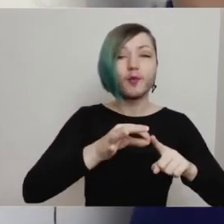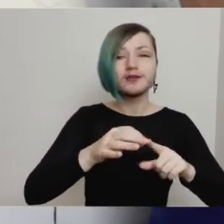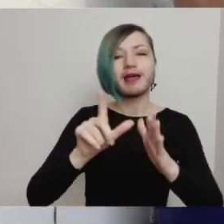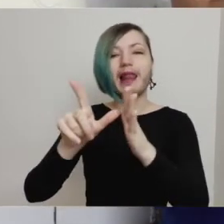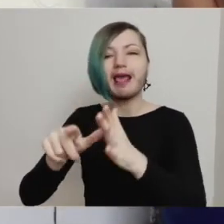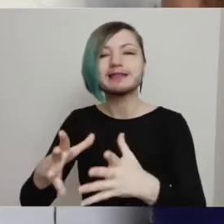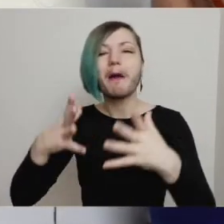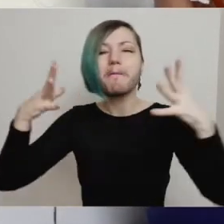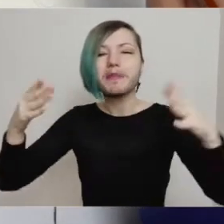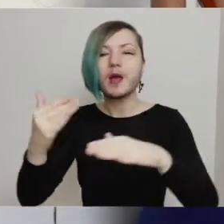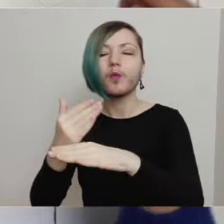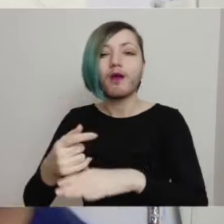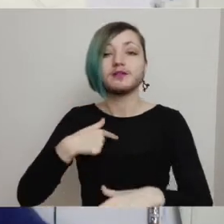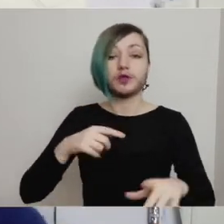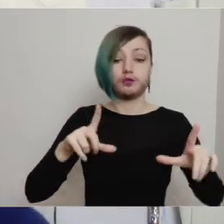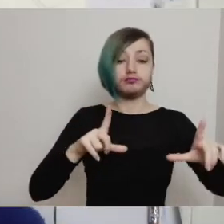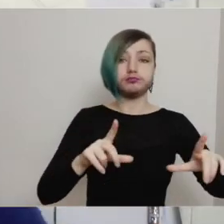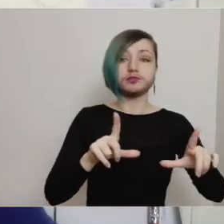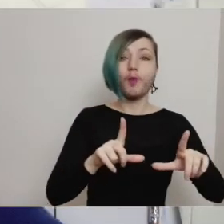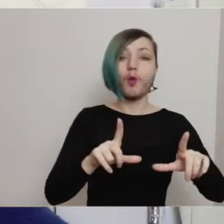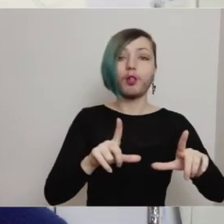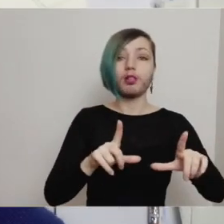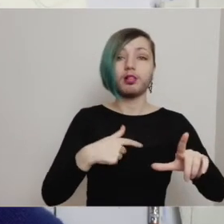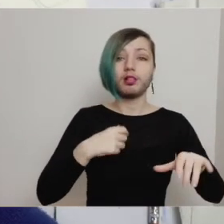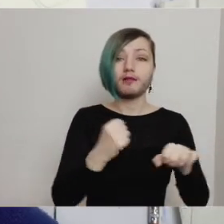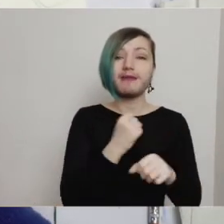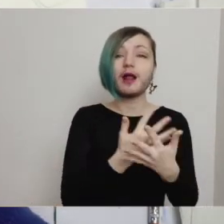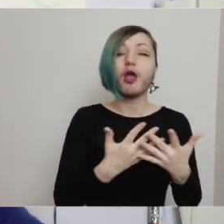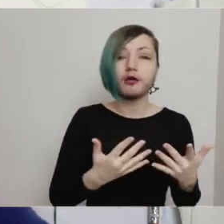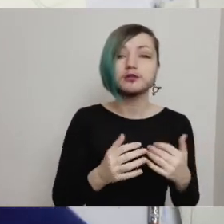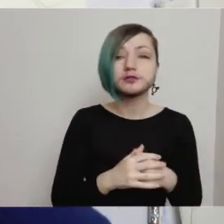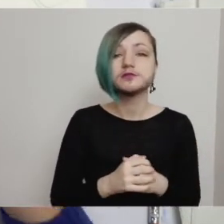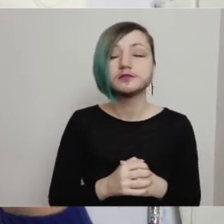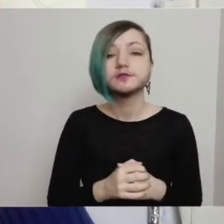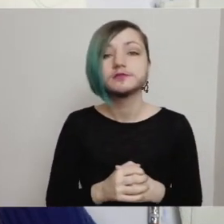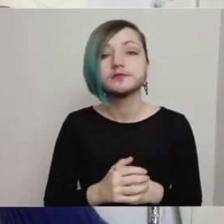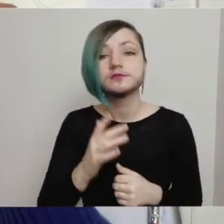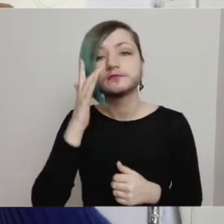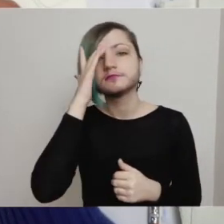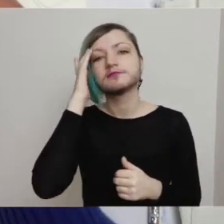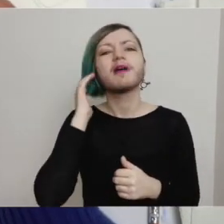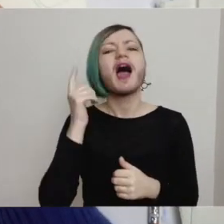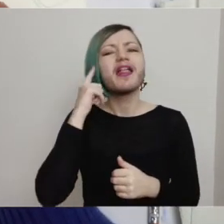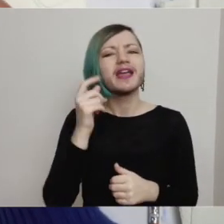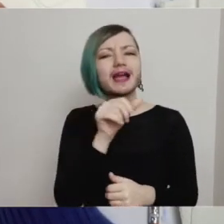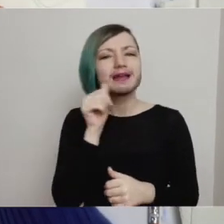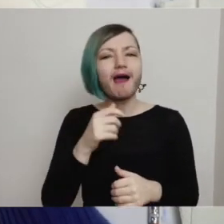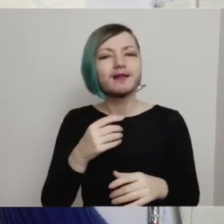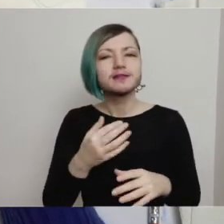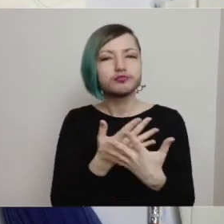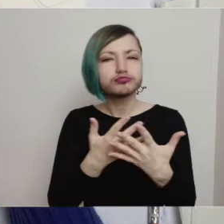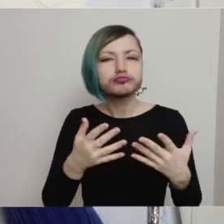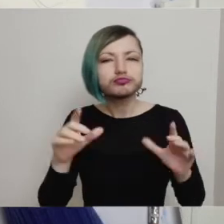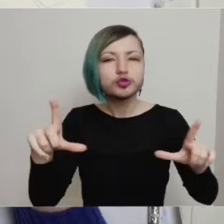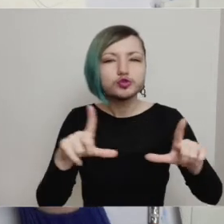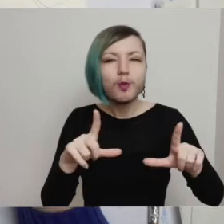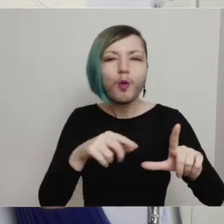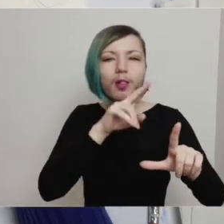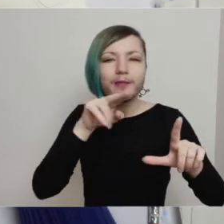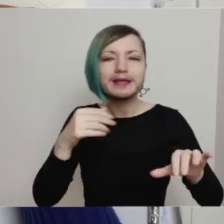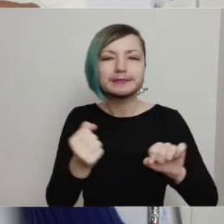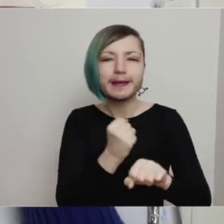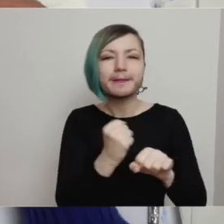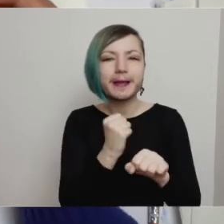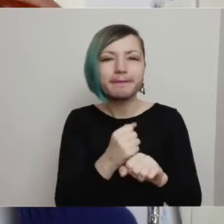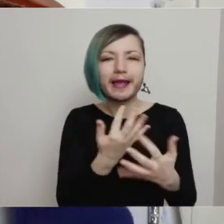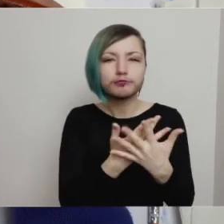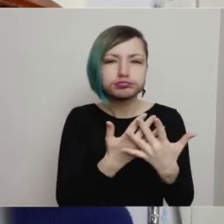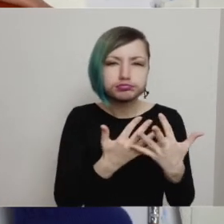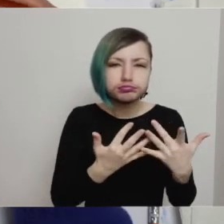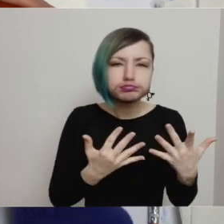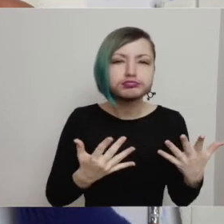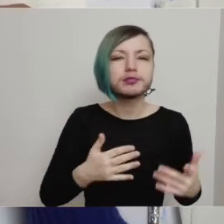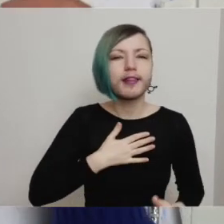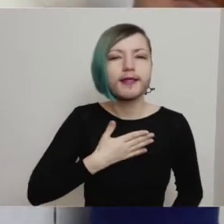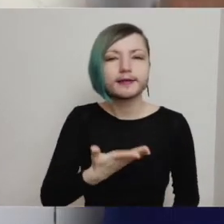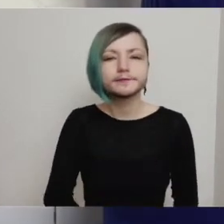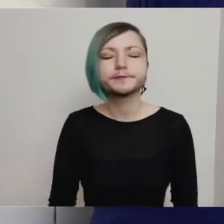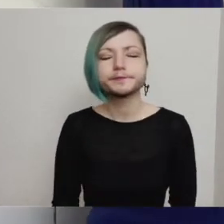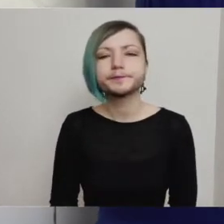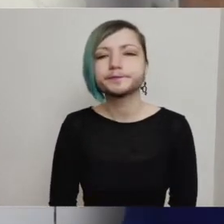them I think it's quite nice to make lots and lots of small paintings. There we go. The thing I like